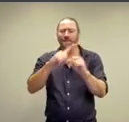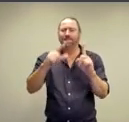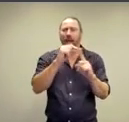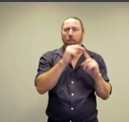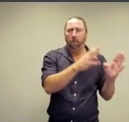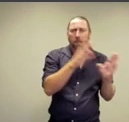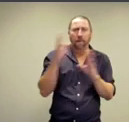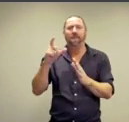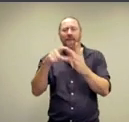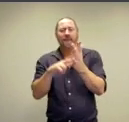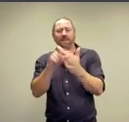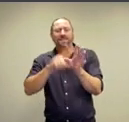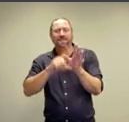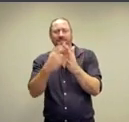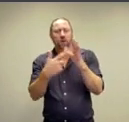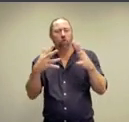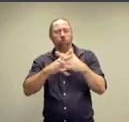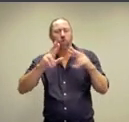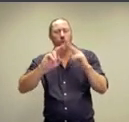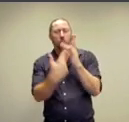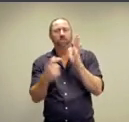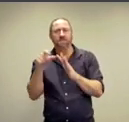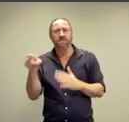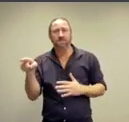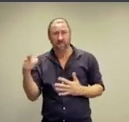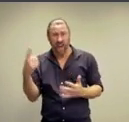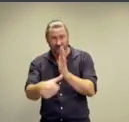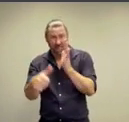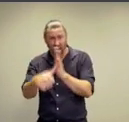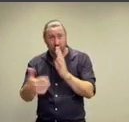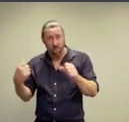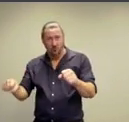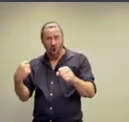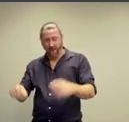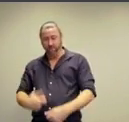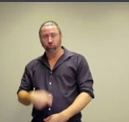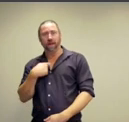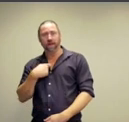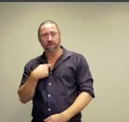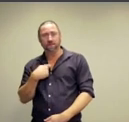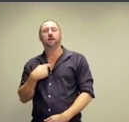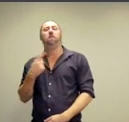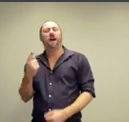And on the right, we see Cindy Crawford again wearing this, essentially what is the leather jacket,